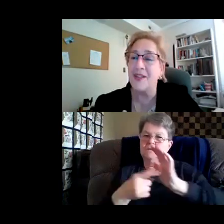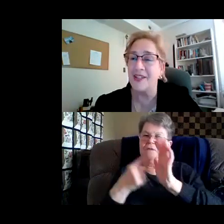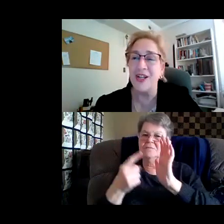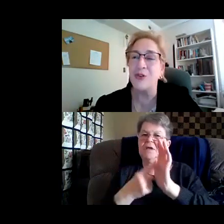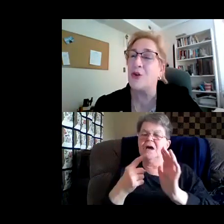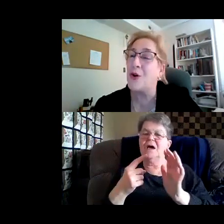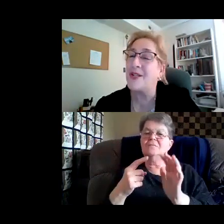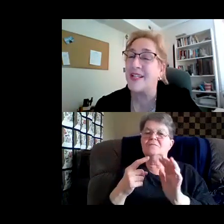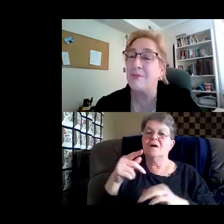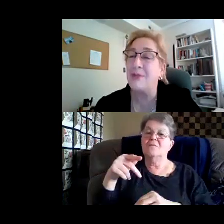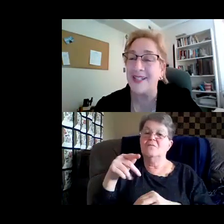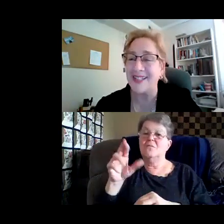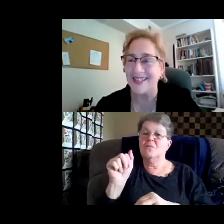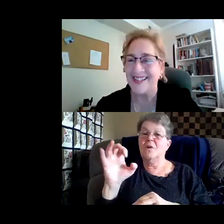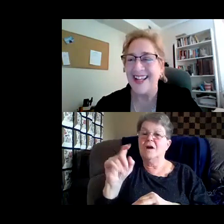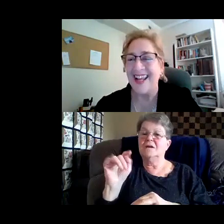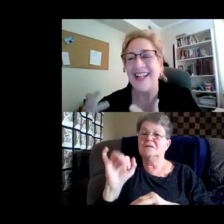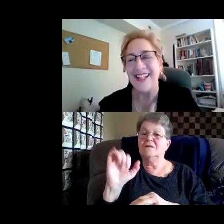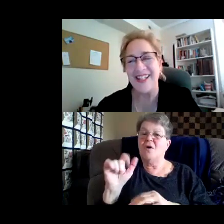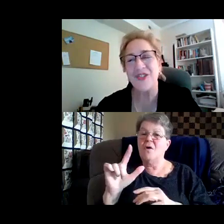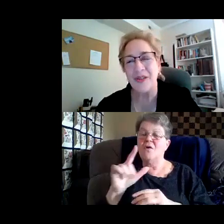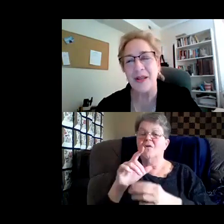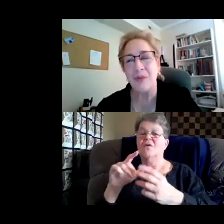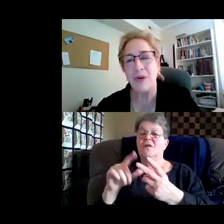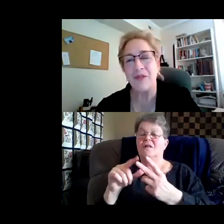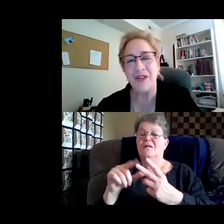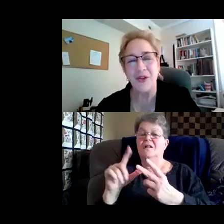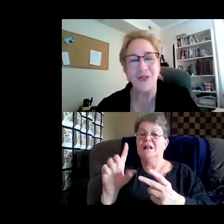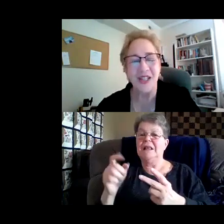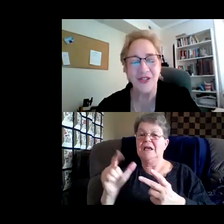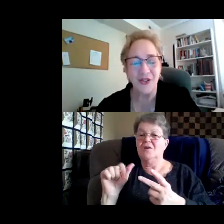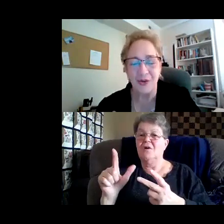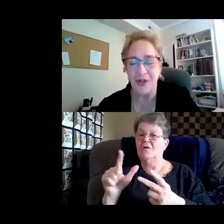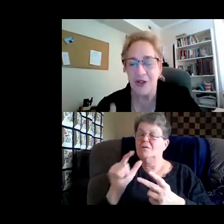and the legal don't always get blended, and it's really important that those things do.